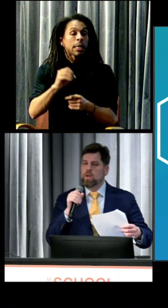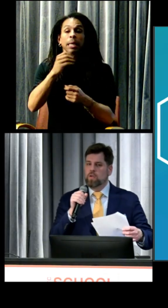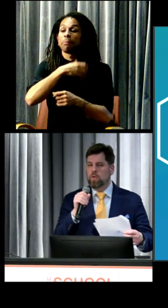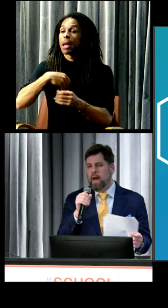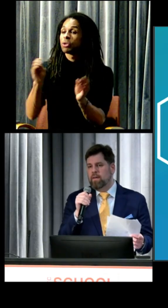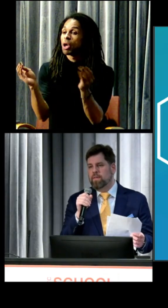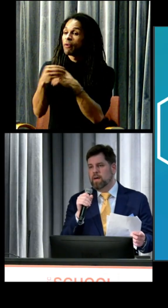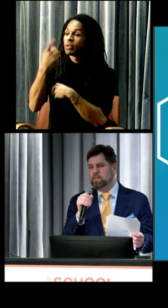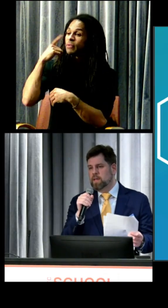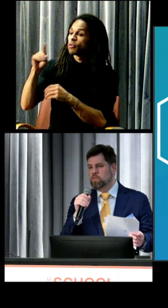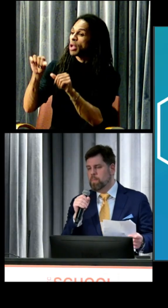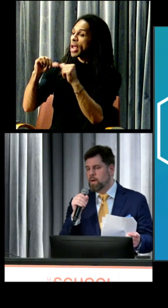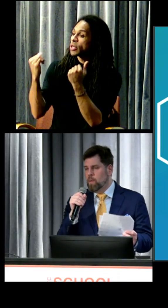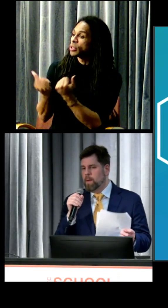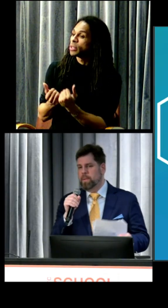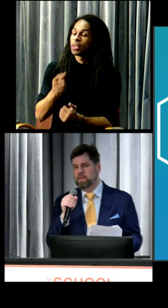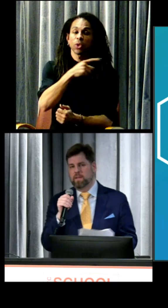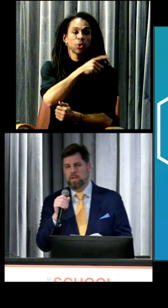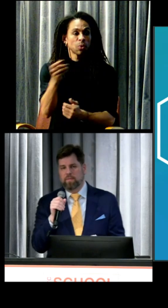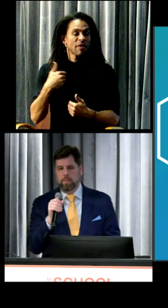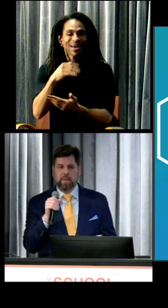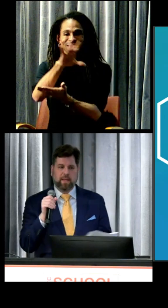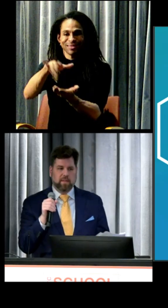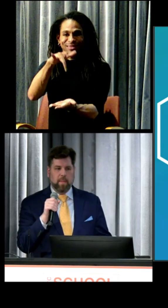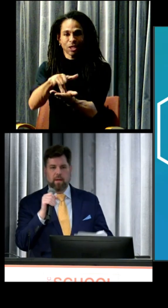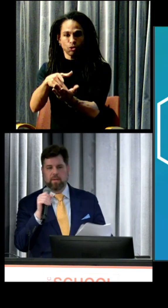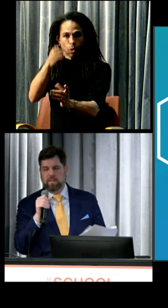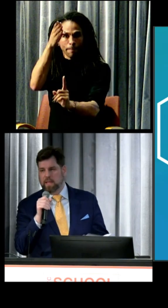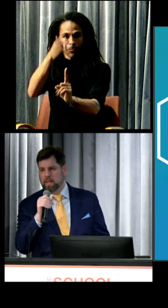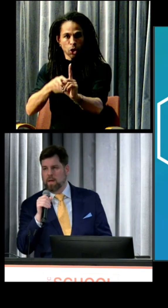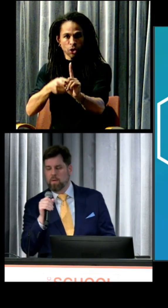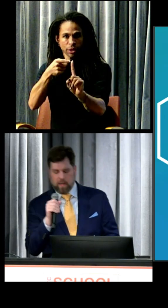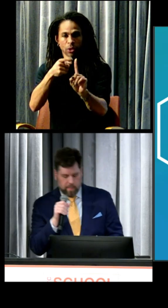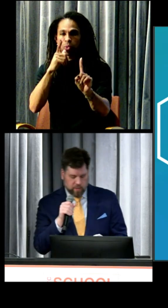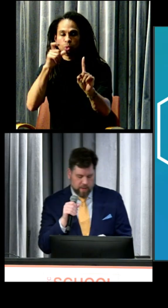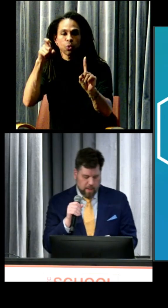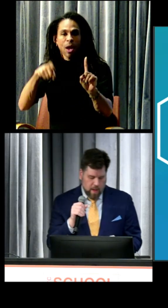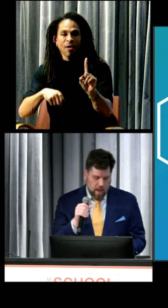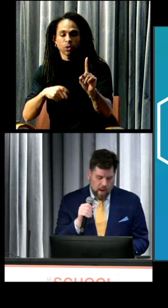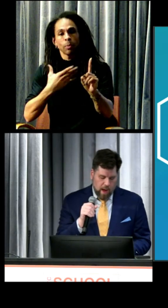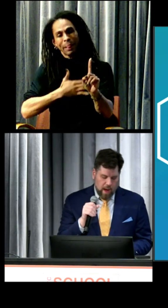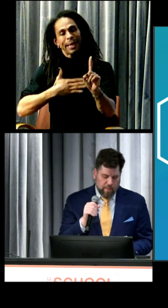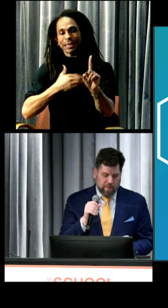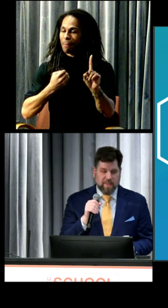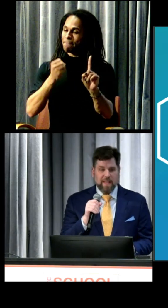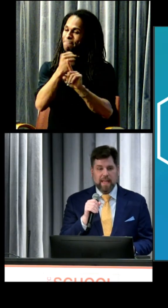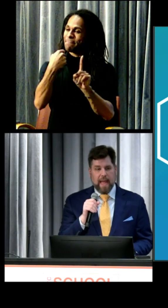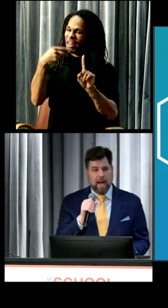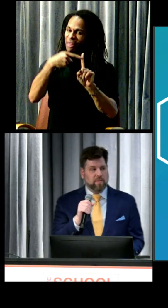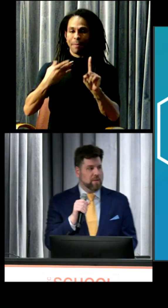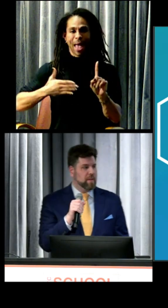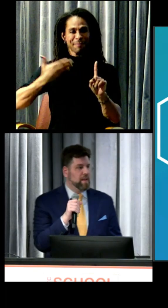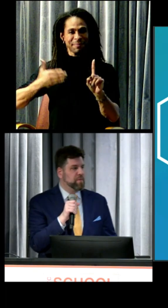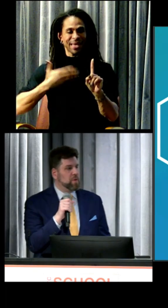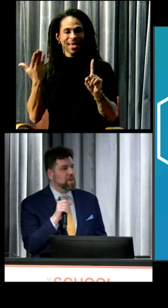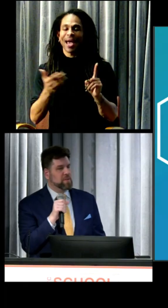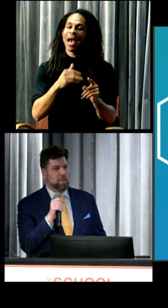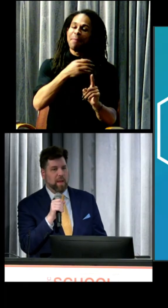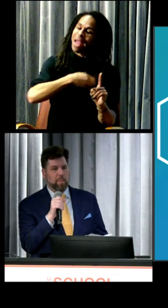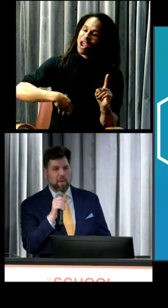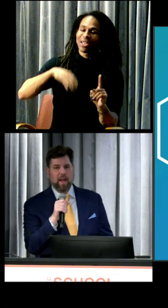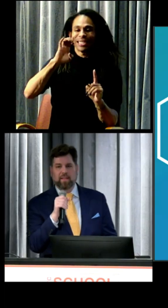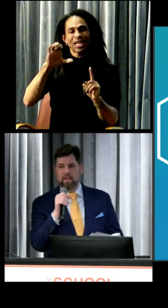So this year, as some of you may know, the MTA released its data set of bus route segment speeds.